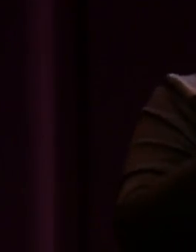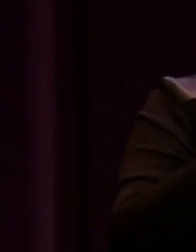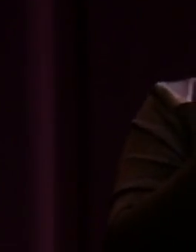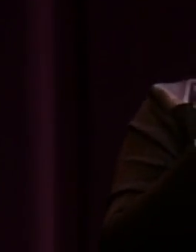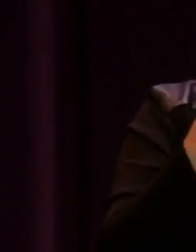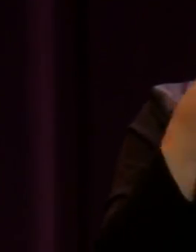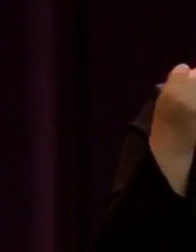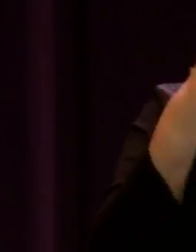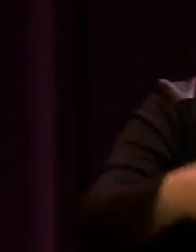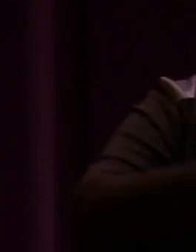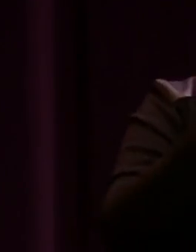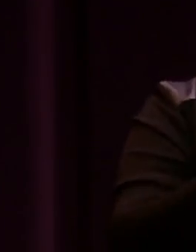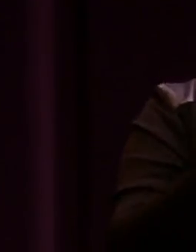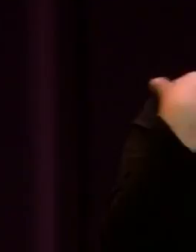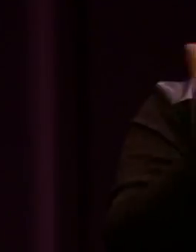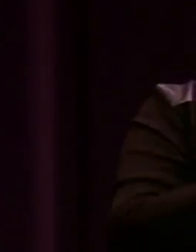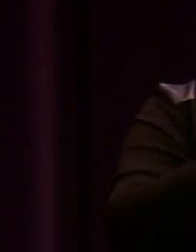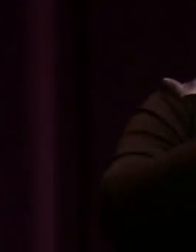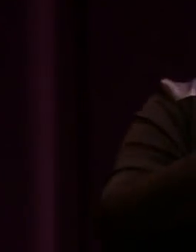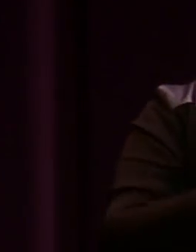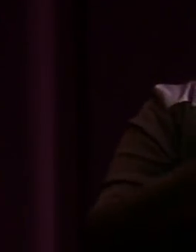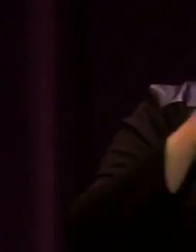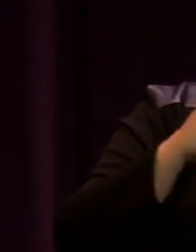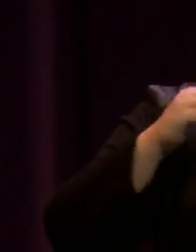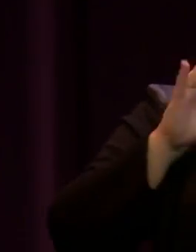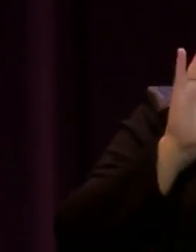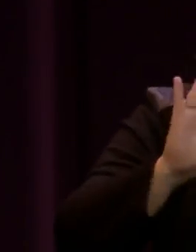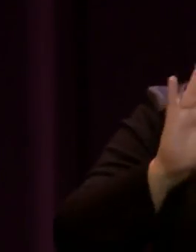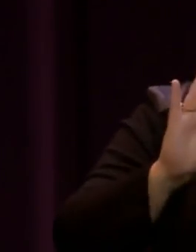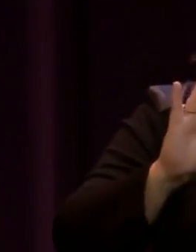CERTAINLY SOMETHING THAT POSITIVELY DISTINGUISHES US FROM